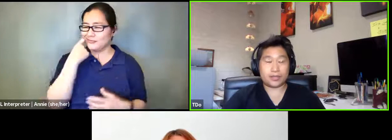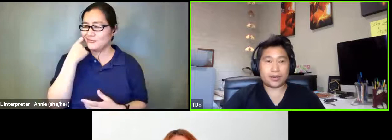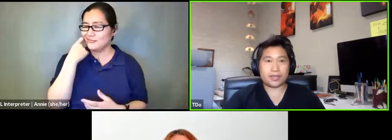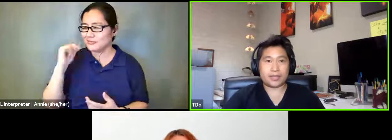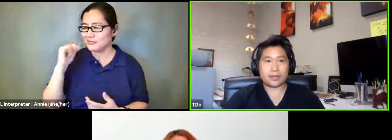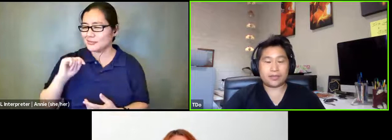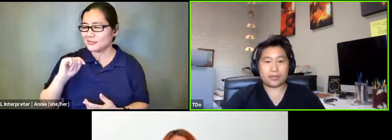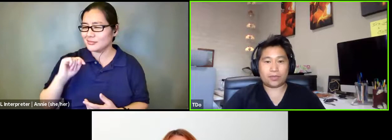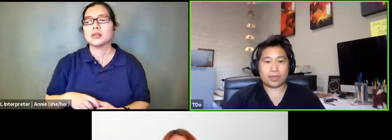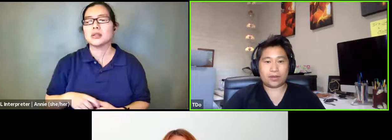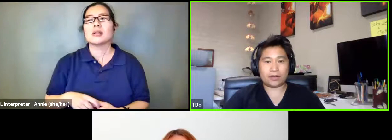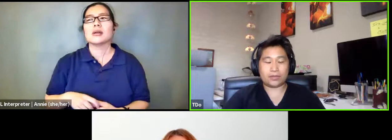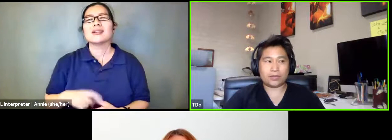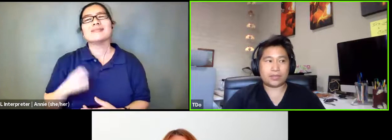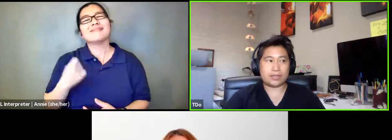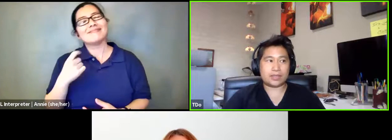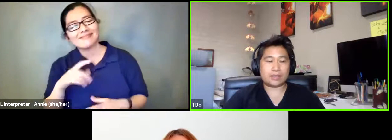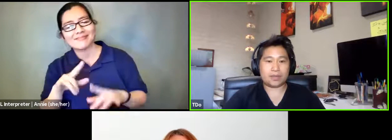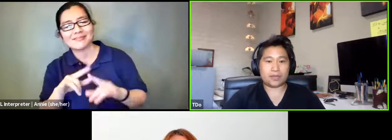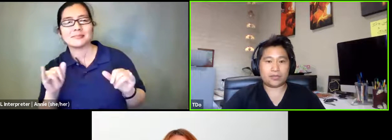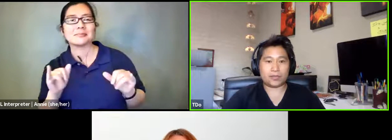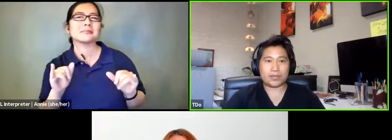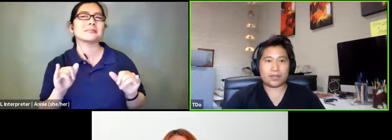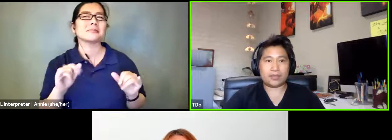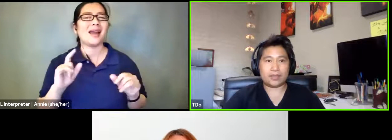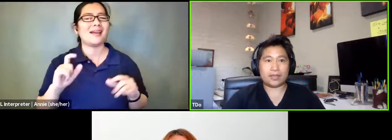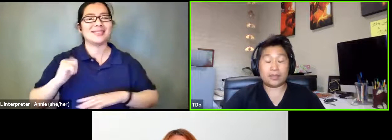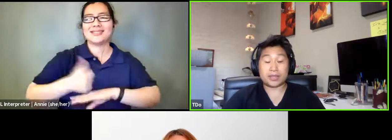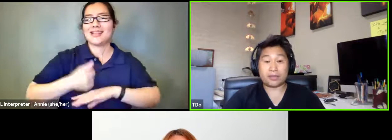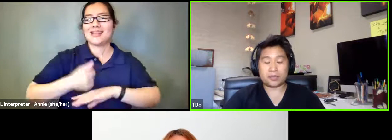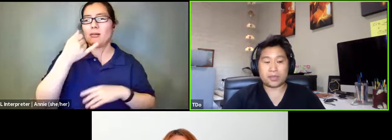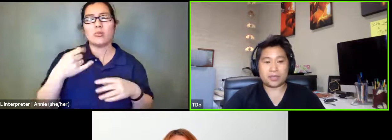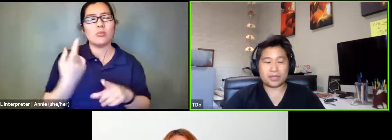retraumatize myself in reading articles and setting boundaries and giving myself permission